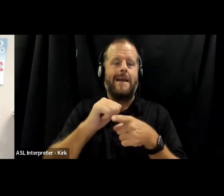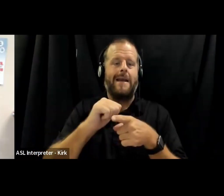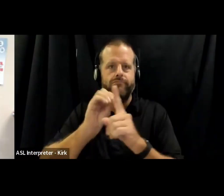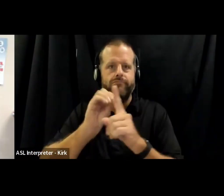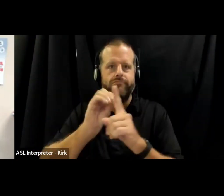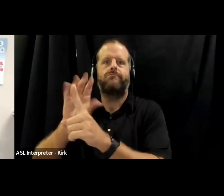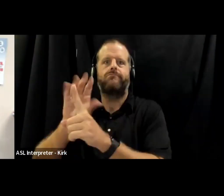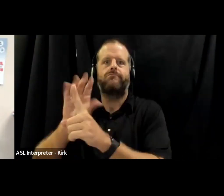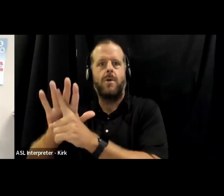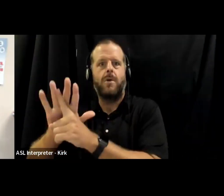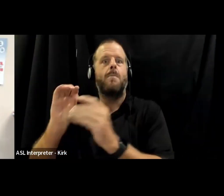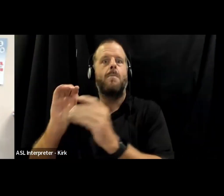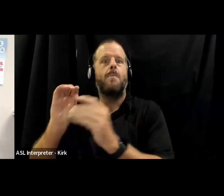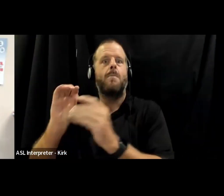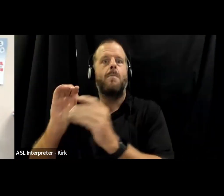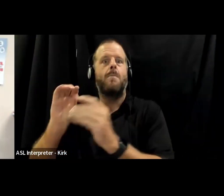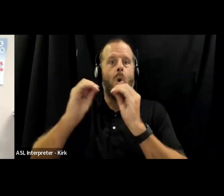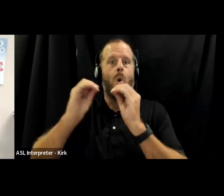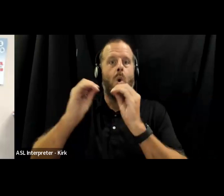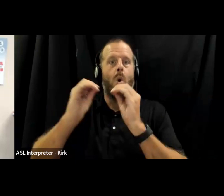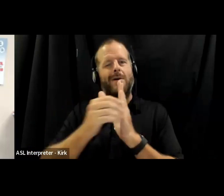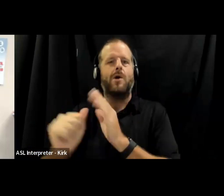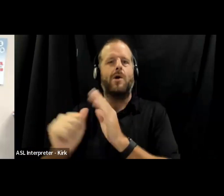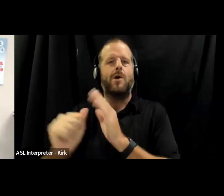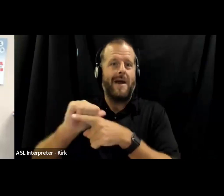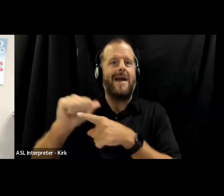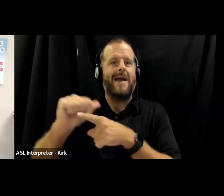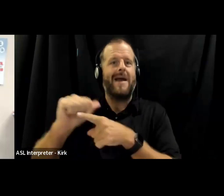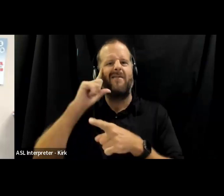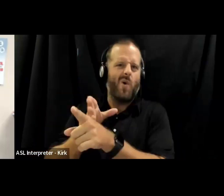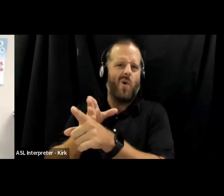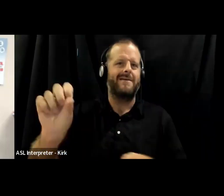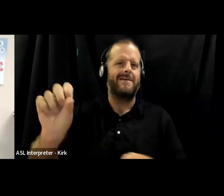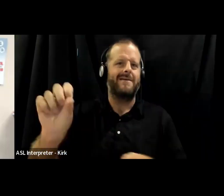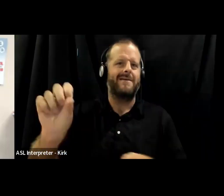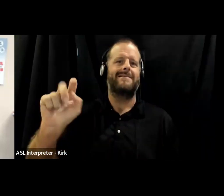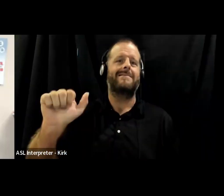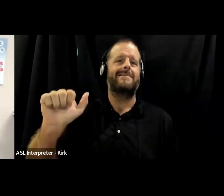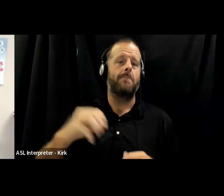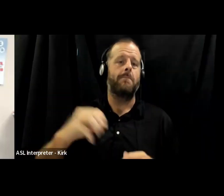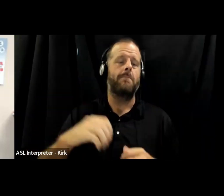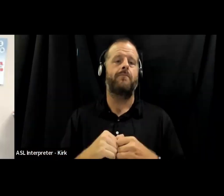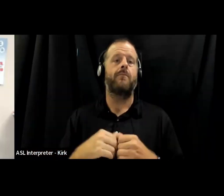these skills and training in the STEAM industries. We also value very much our partnerships